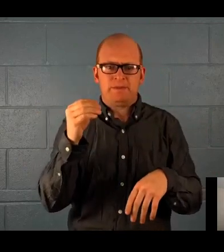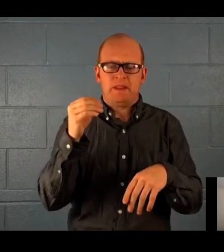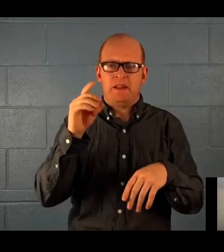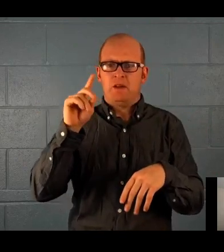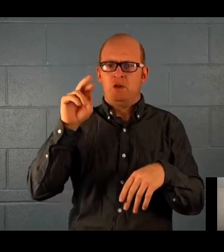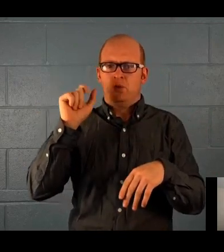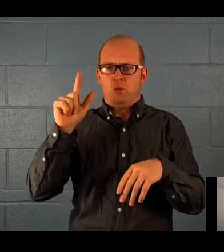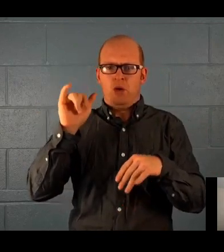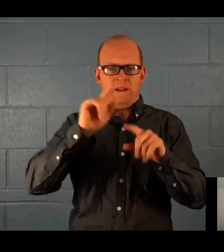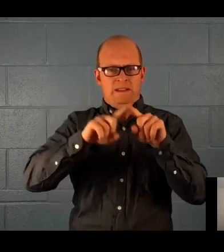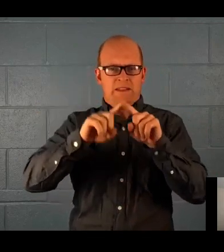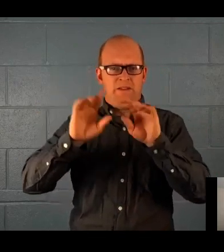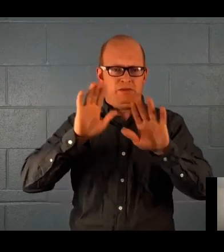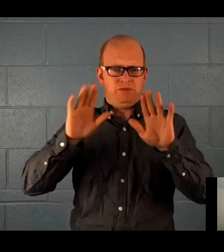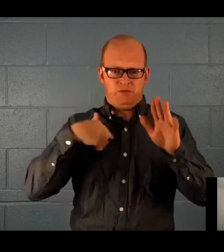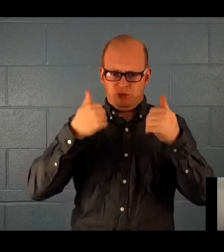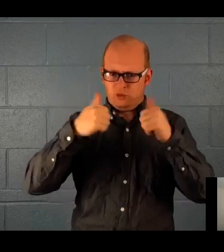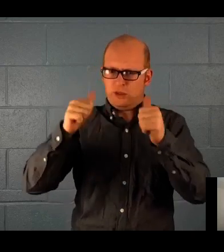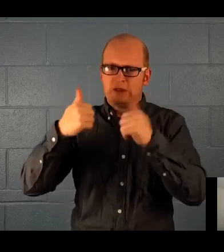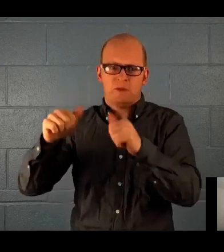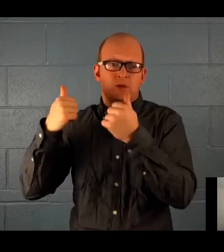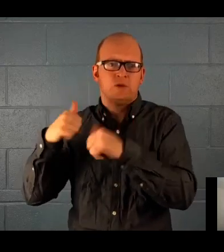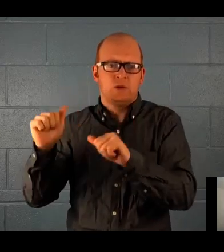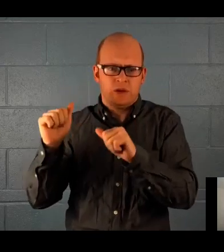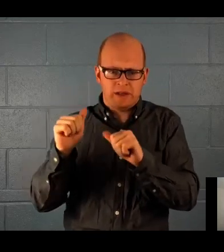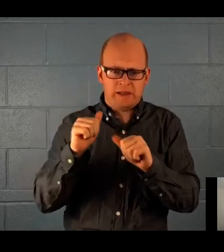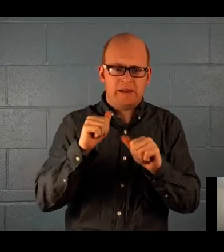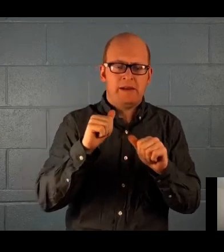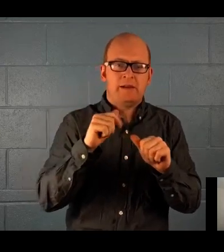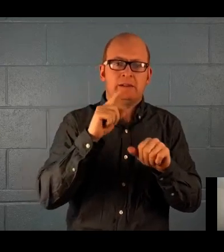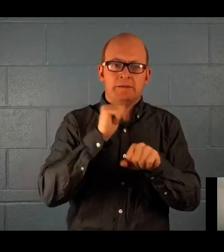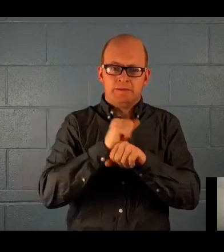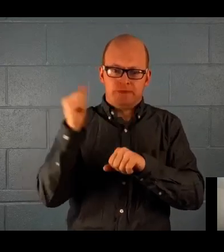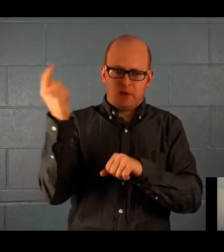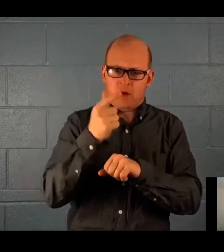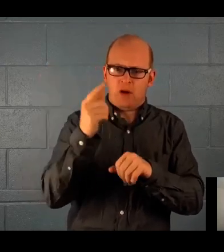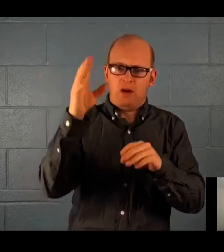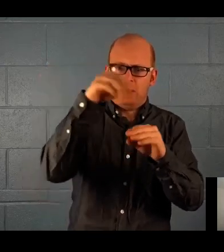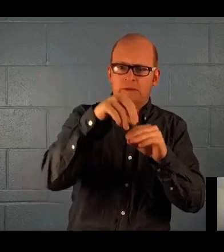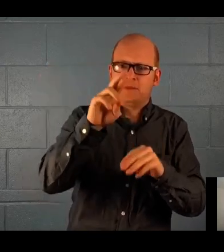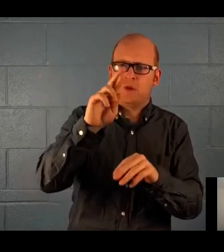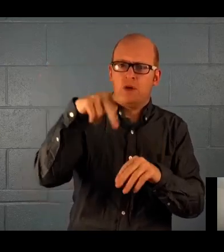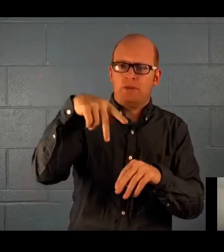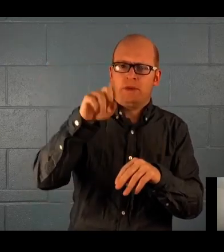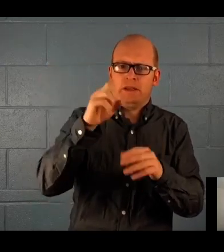myosin VIIA to the retinal pigment epithelium and photoreceptors of the mouse retina.